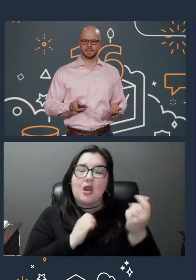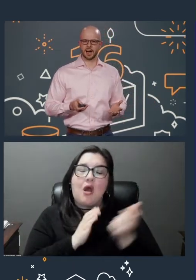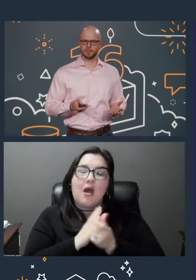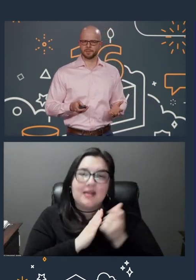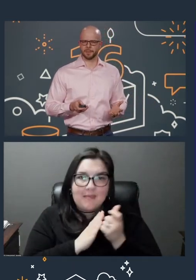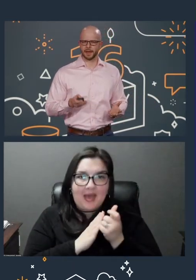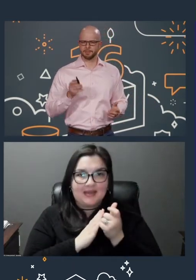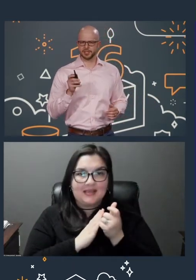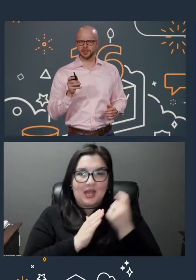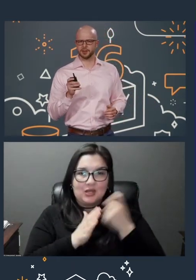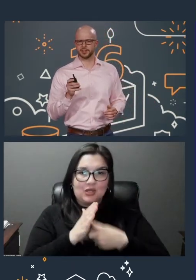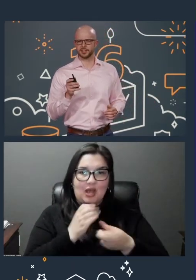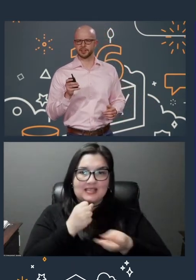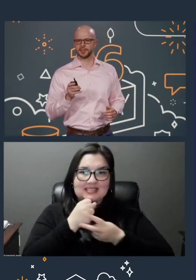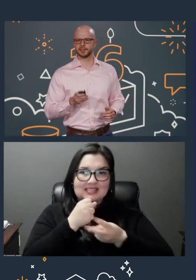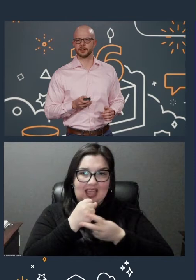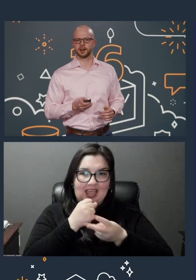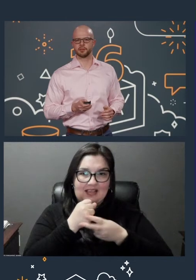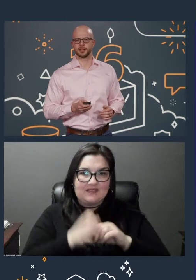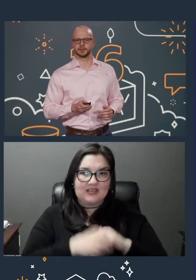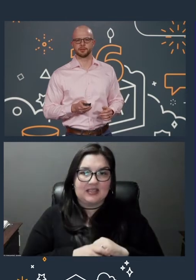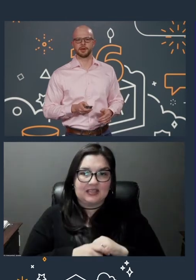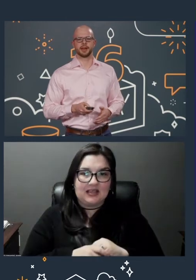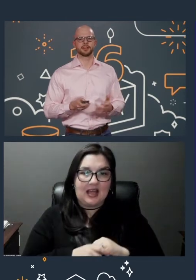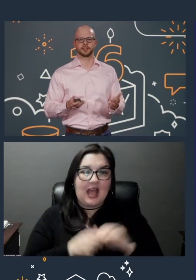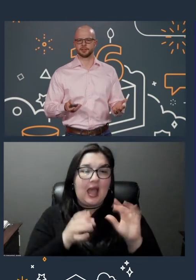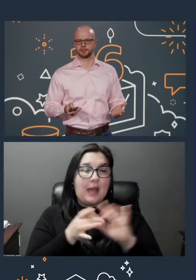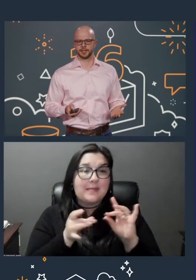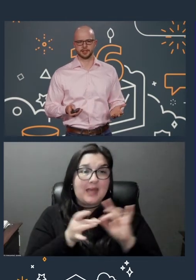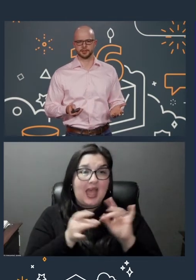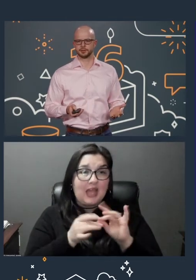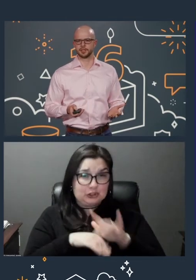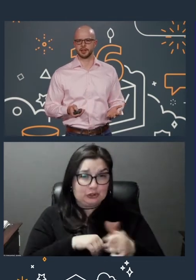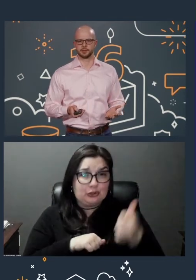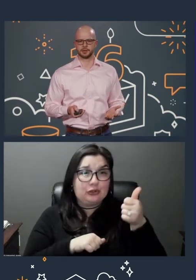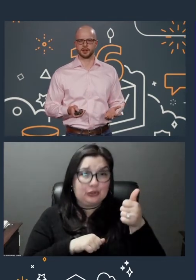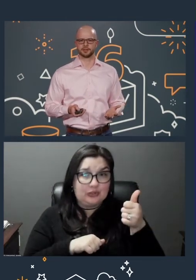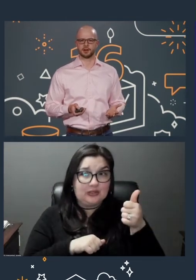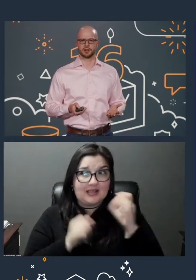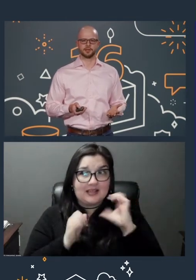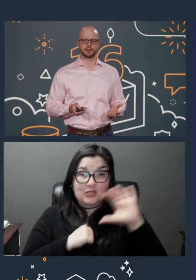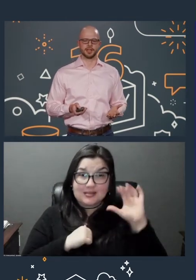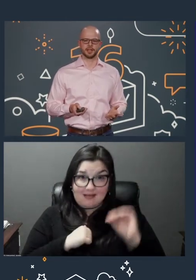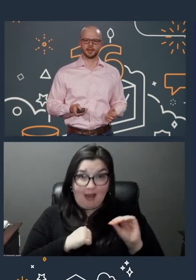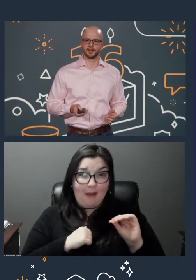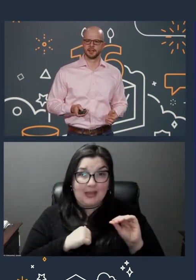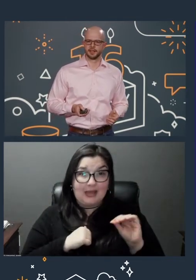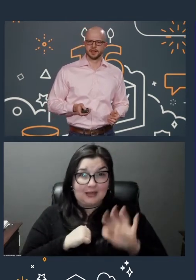Now I mentioned earlier that there are companies from every industry using AWS to archive their data.